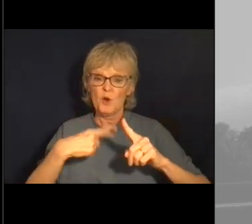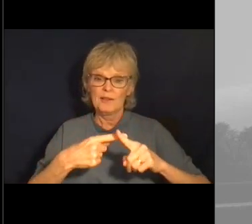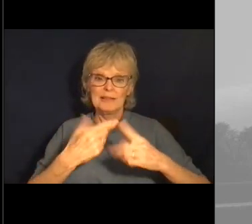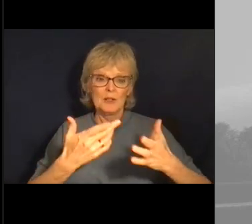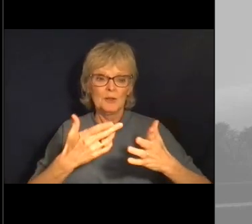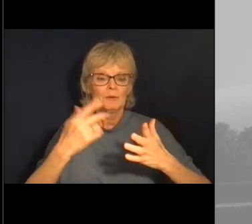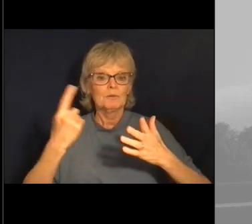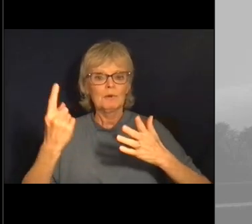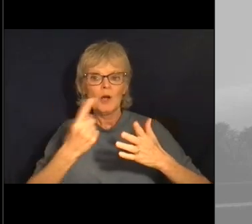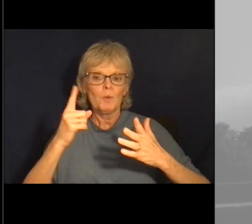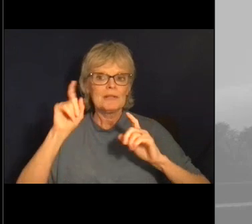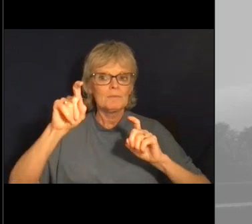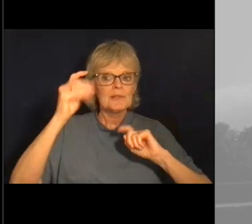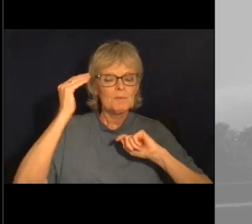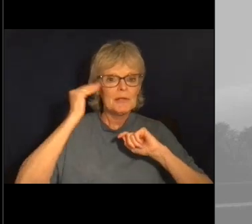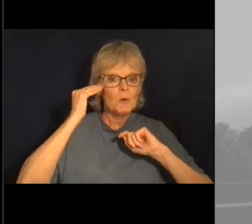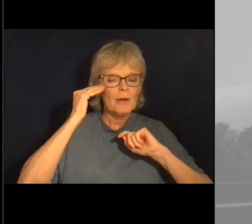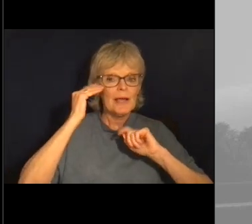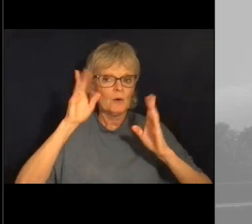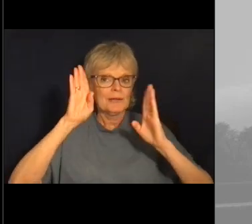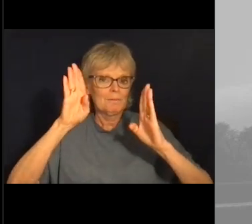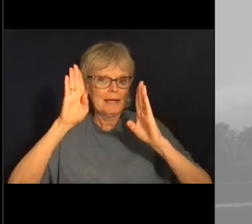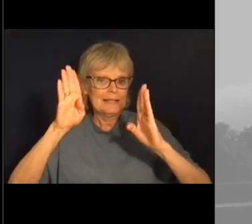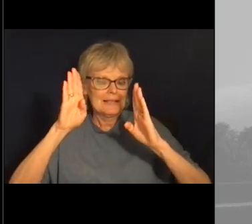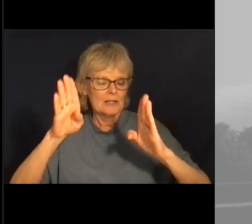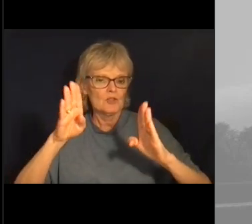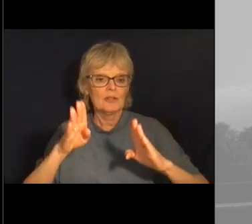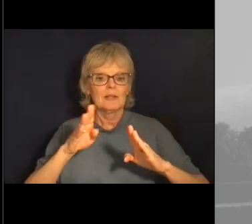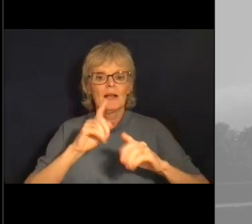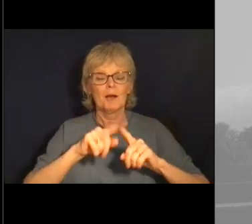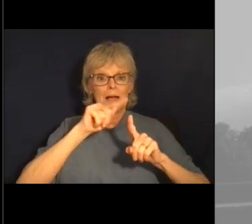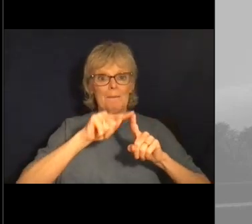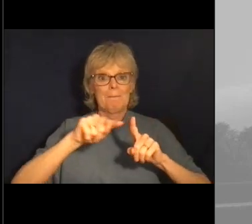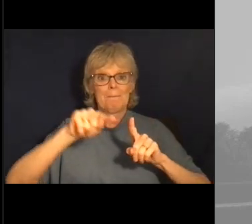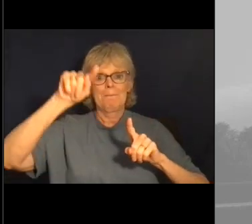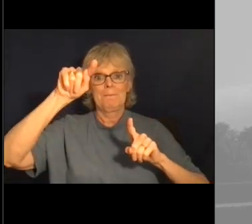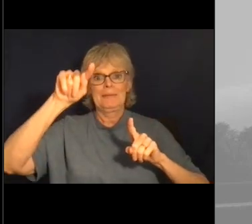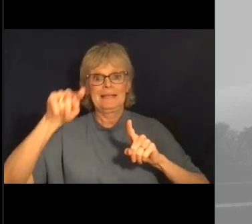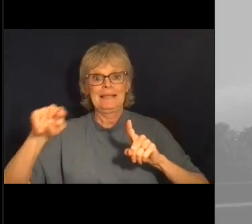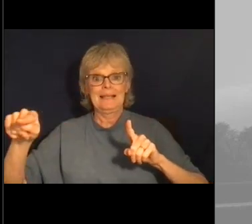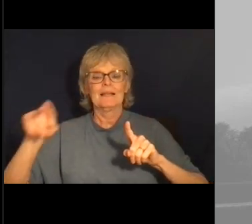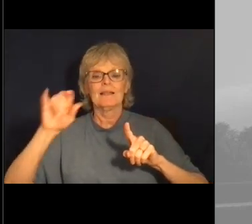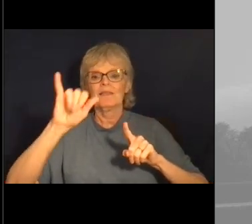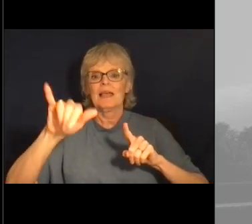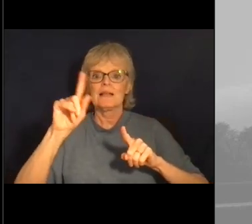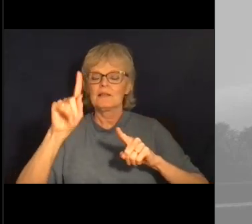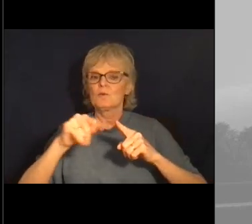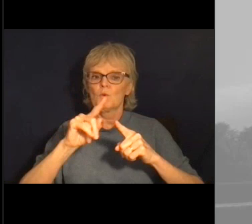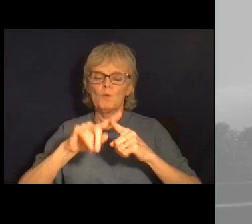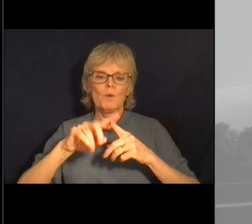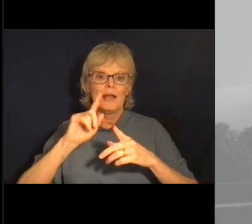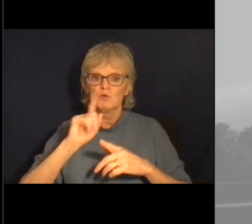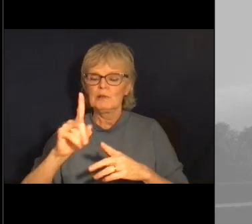to kind of be aware of and be paying attention for. But that peak season is really when the conditions are best for hurricanes to form, right?